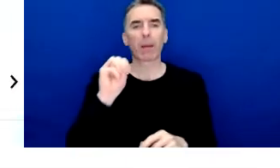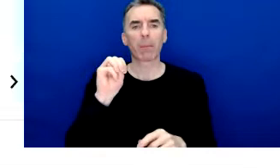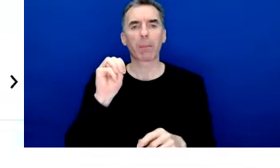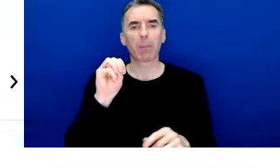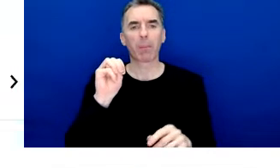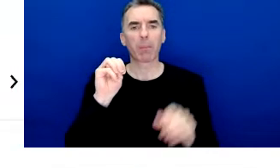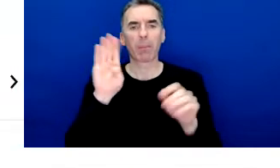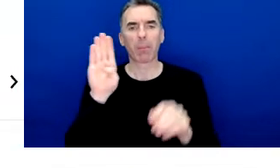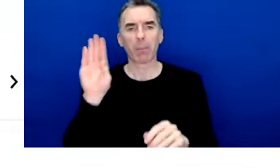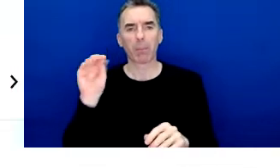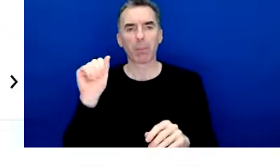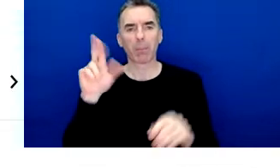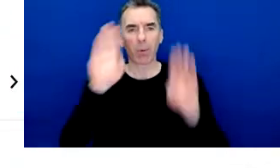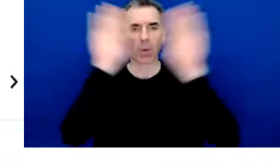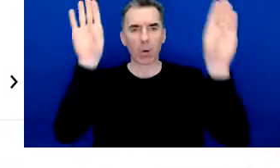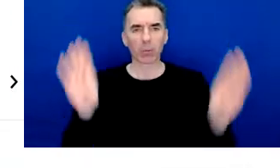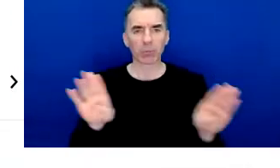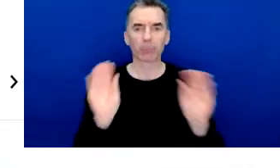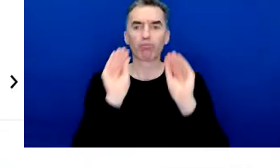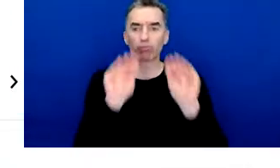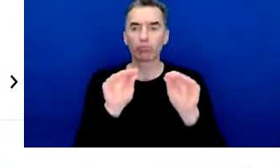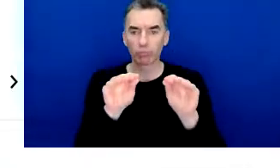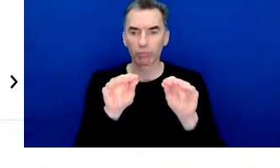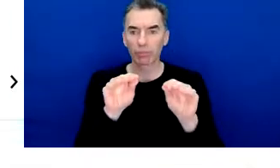and then lead us into this exercise